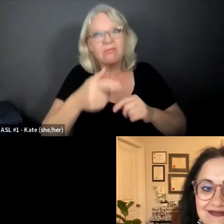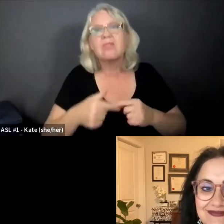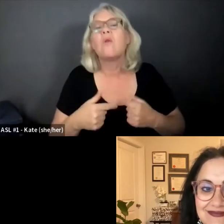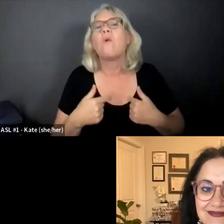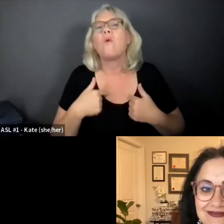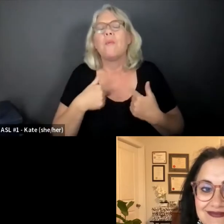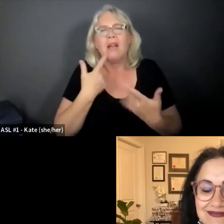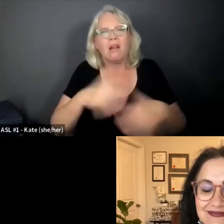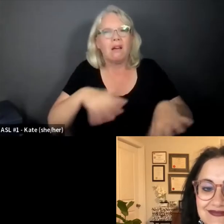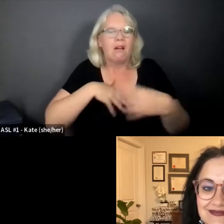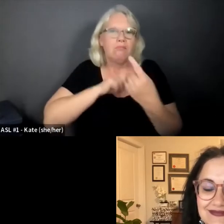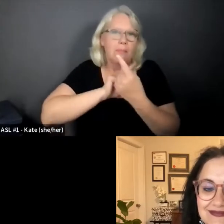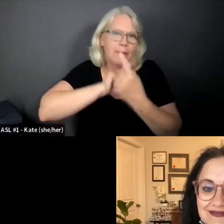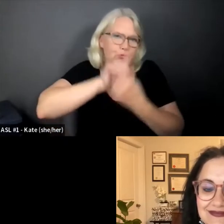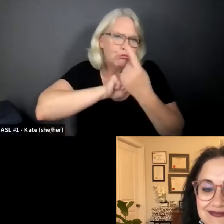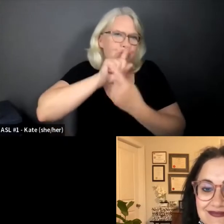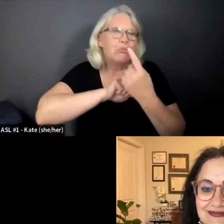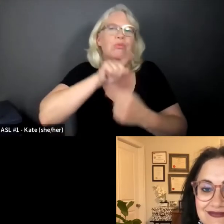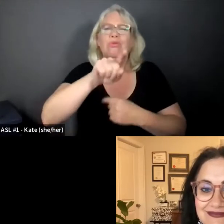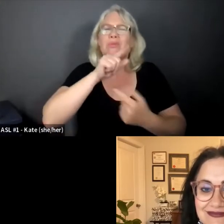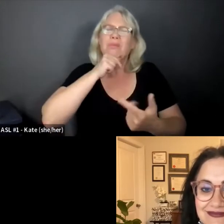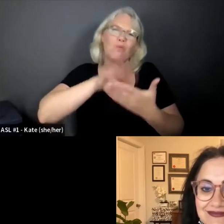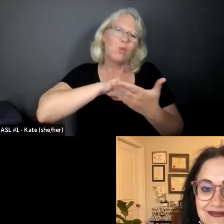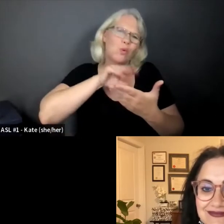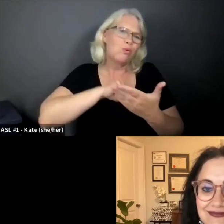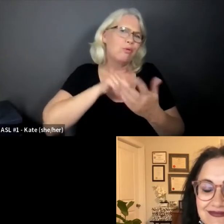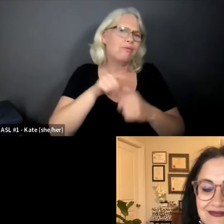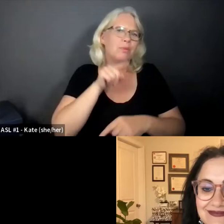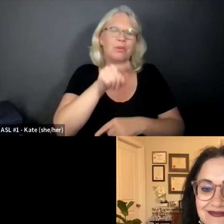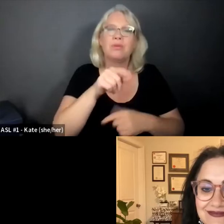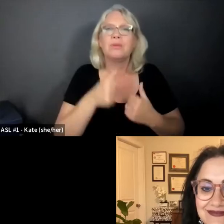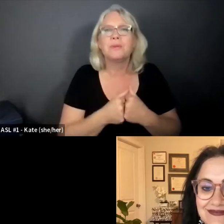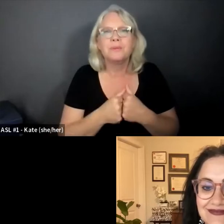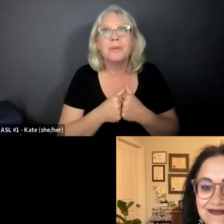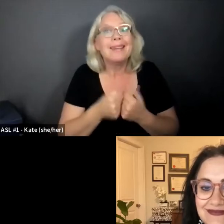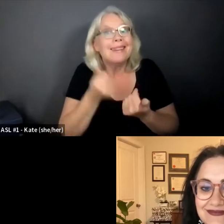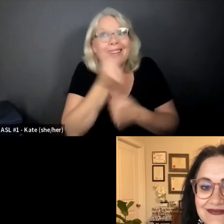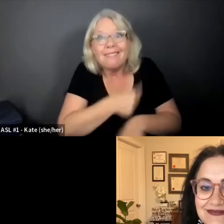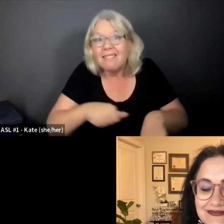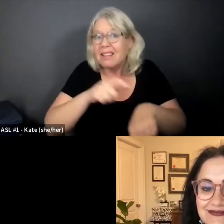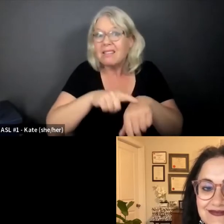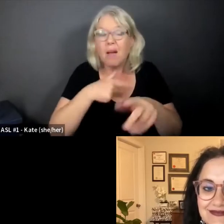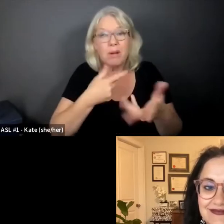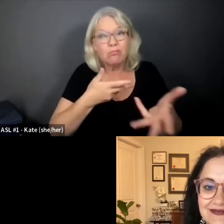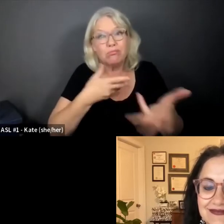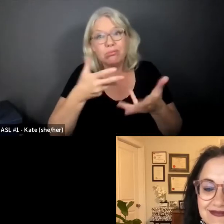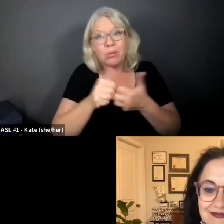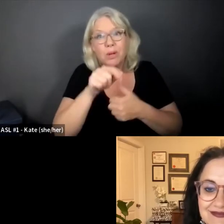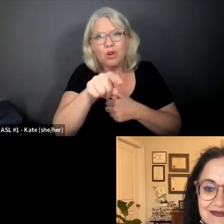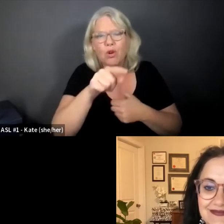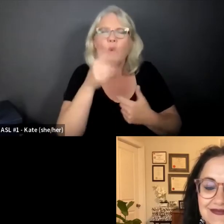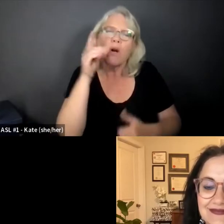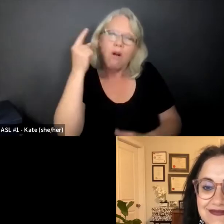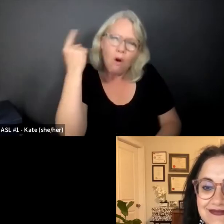EVERY INTERACTION PRESENTS A LEARNING OPPORTUNITY. THAT IS NOT AN EXAGGERATION.